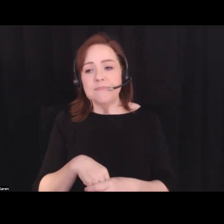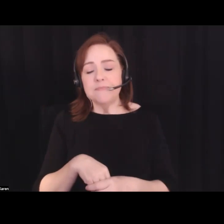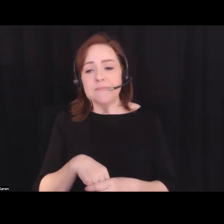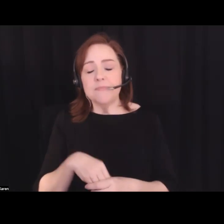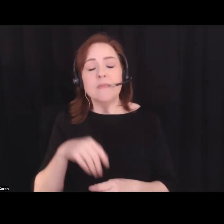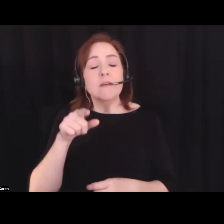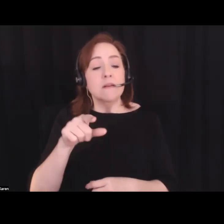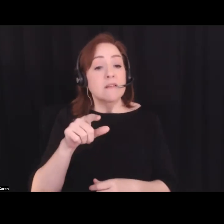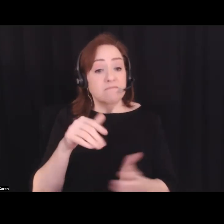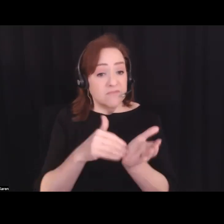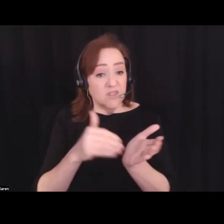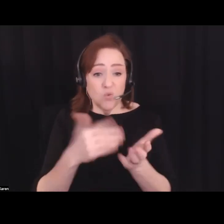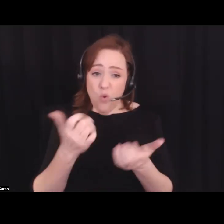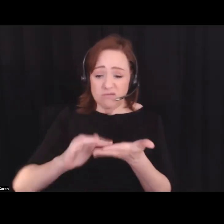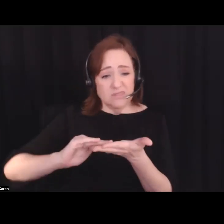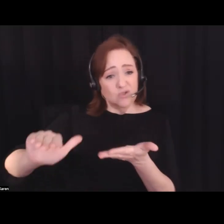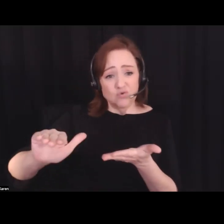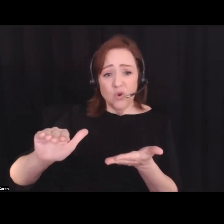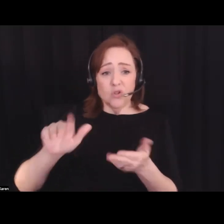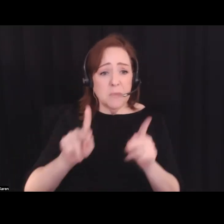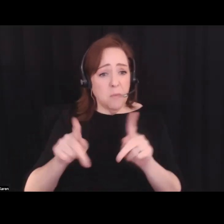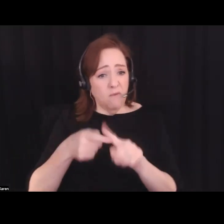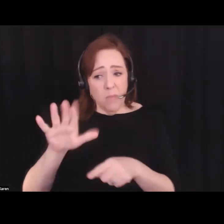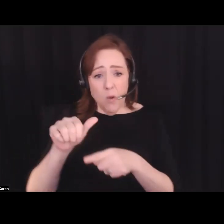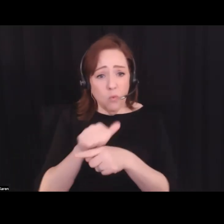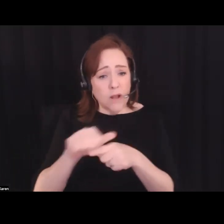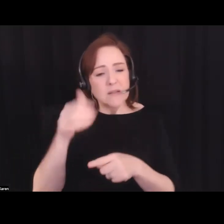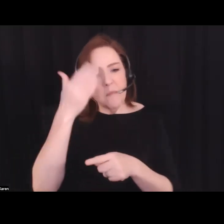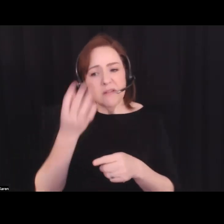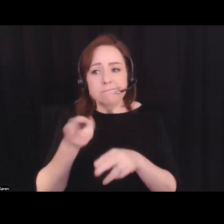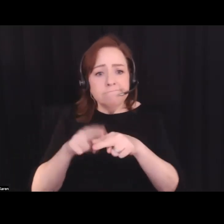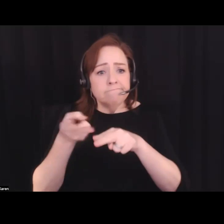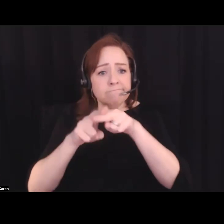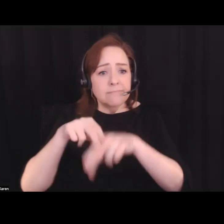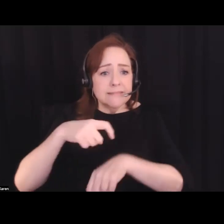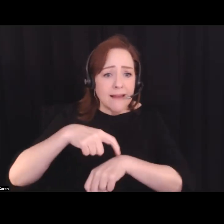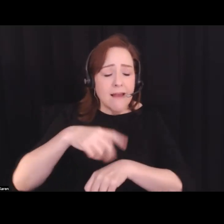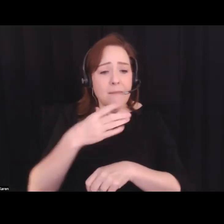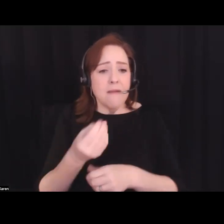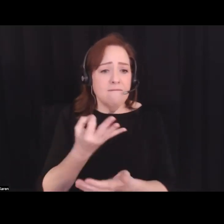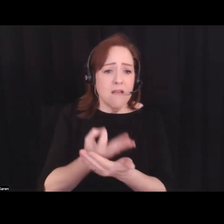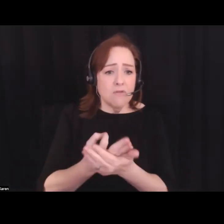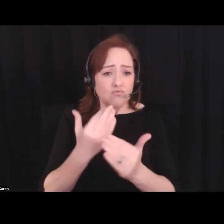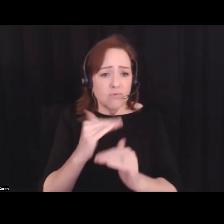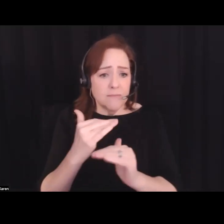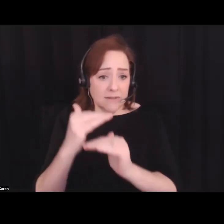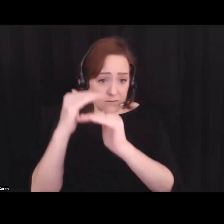from their practices because of this forces of time and of Financial constraints. obviously